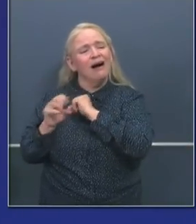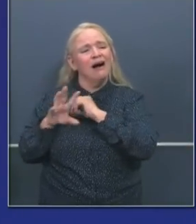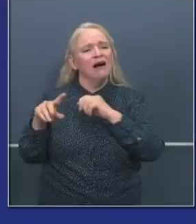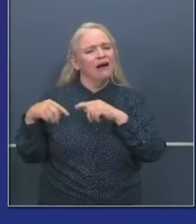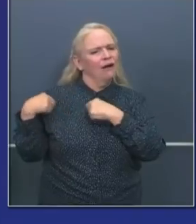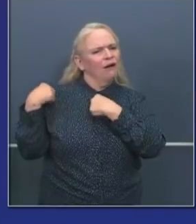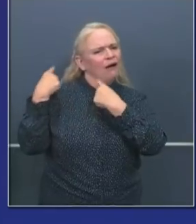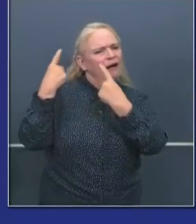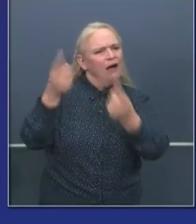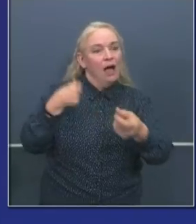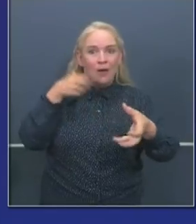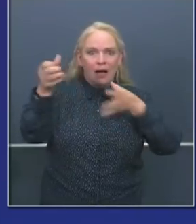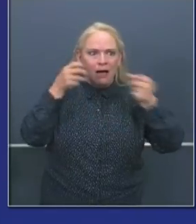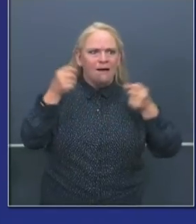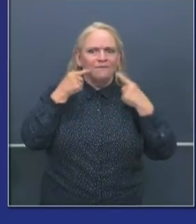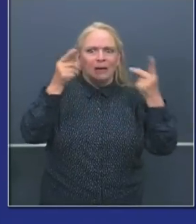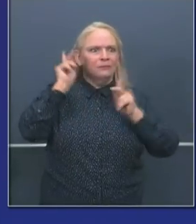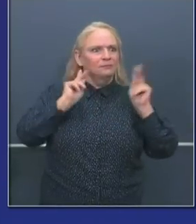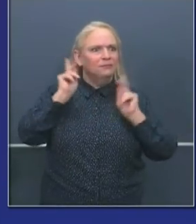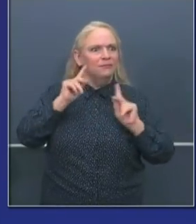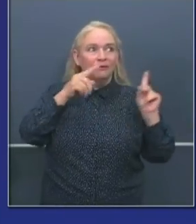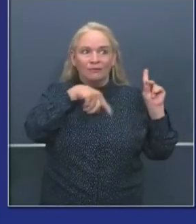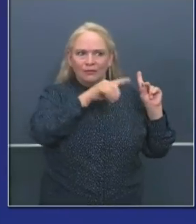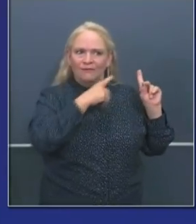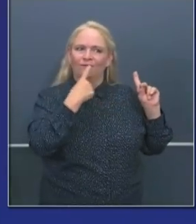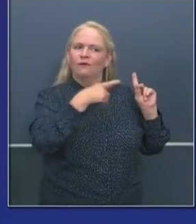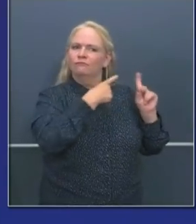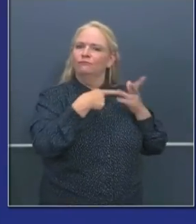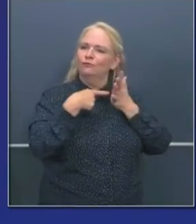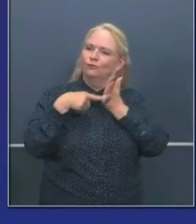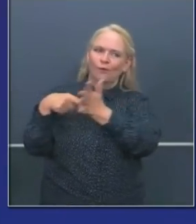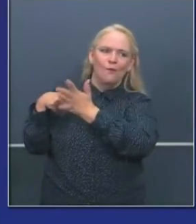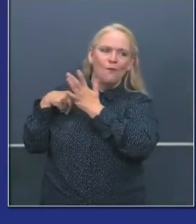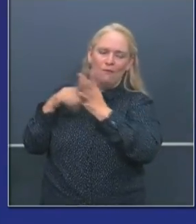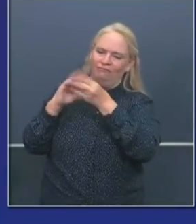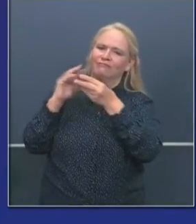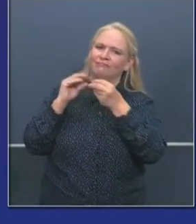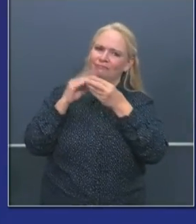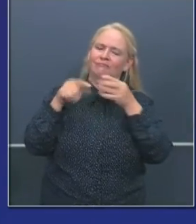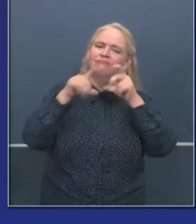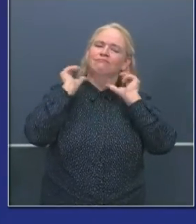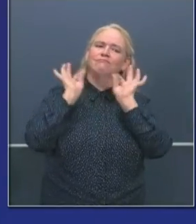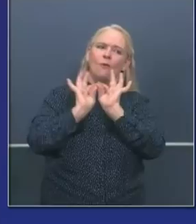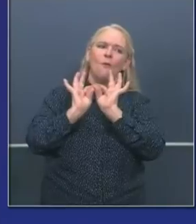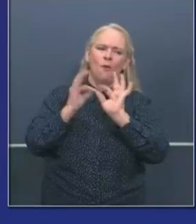WE DID ANIMATIONS, WE WENT SO FAR AS WHEN IN DOUBT, PULL IN THE SEINFELD CAST AND GOT LARRY